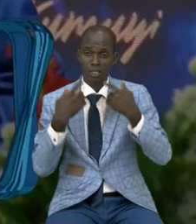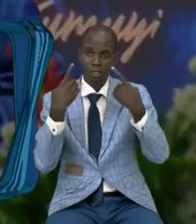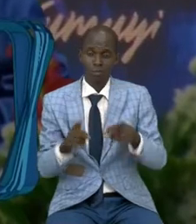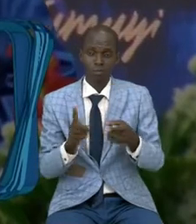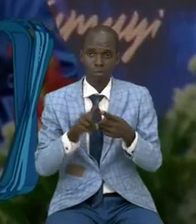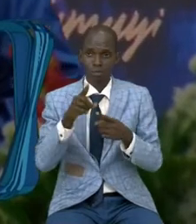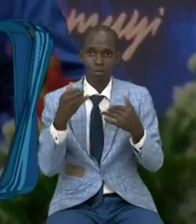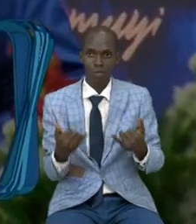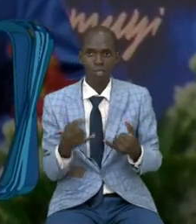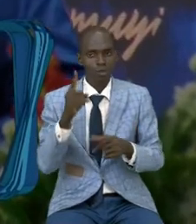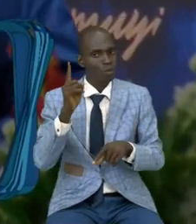you can't tell lies anymore